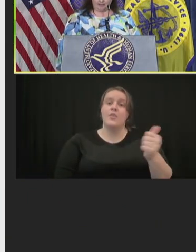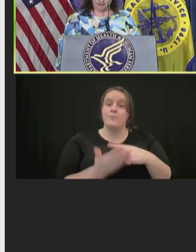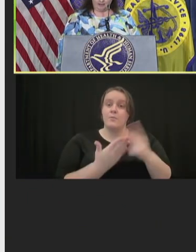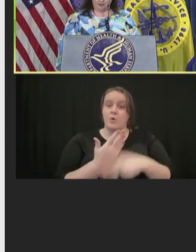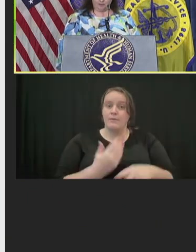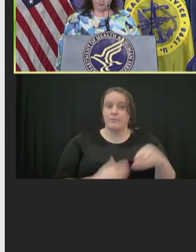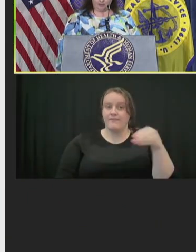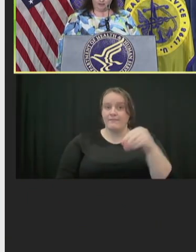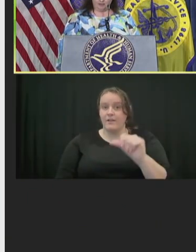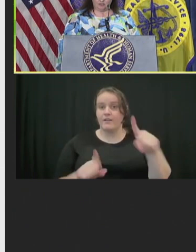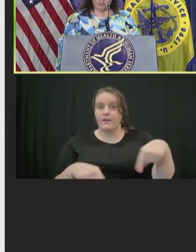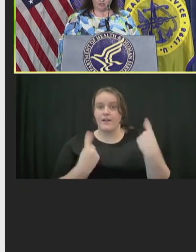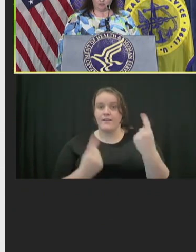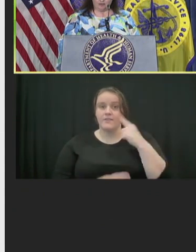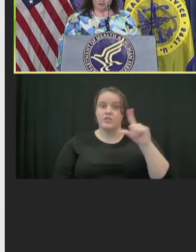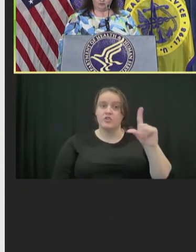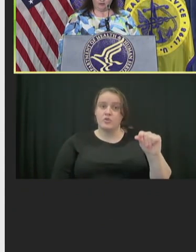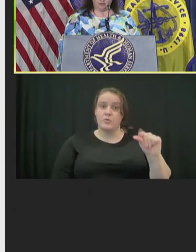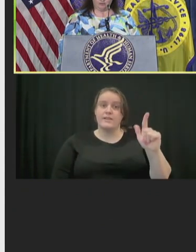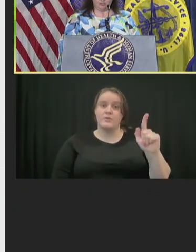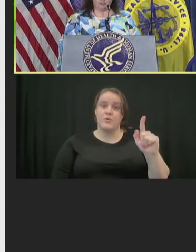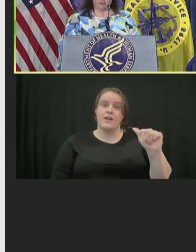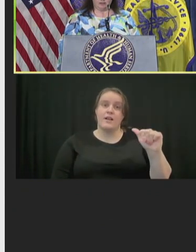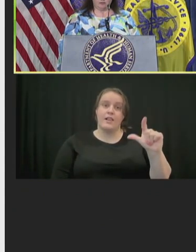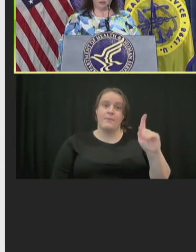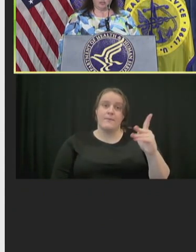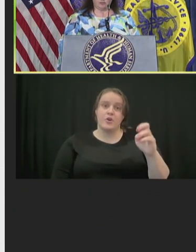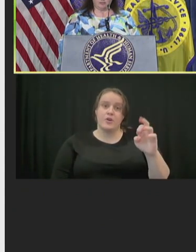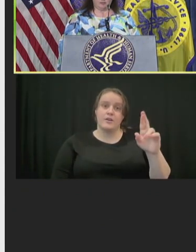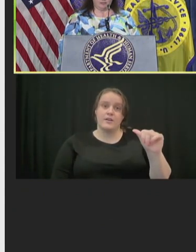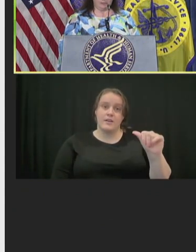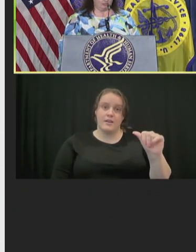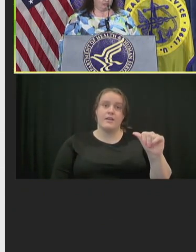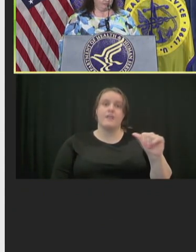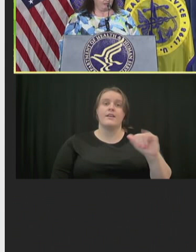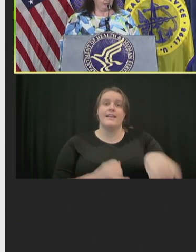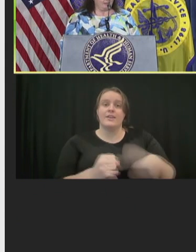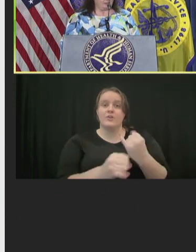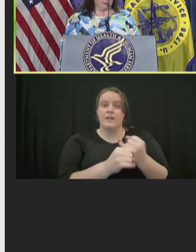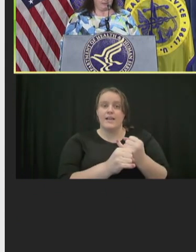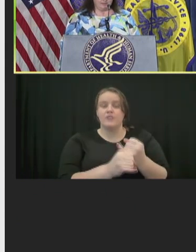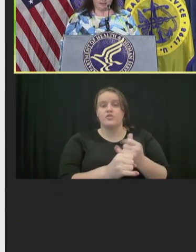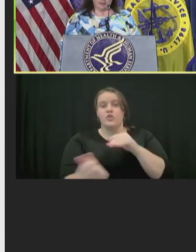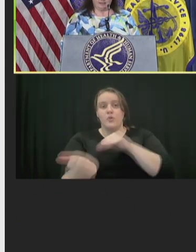the Alberta International Medical Graduation -- Graduates Association. So, AIMGA has done